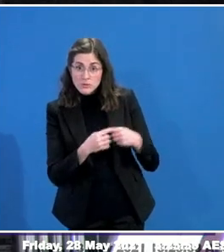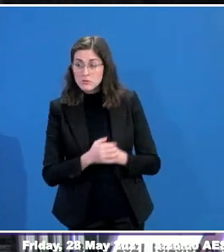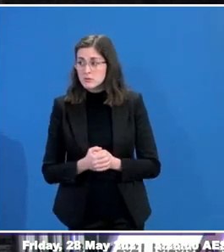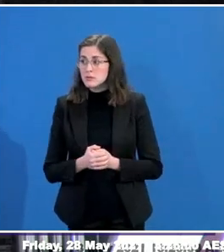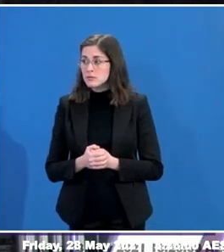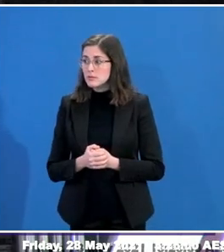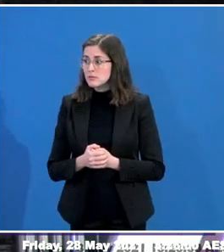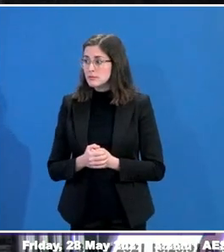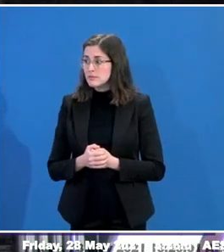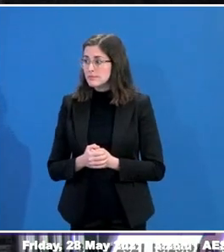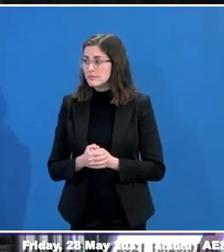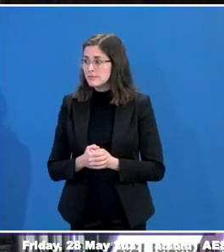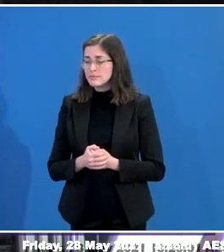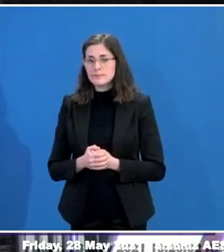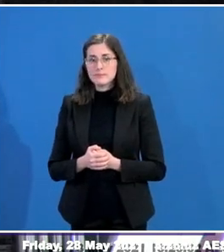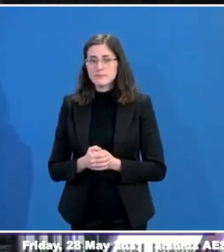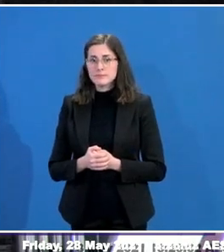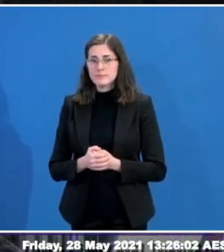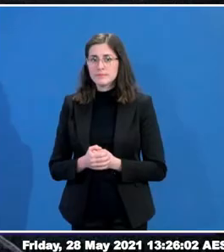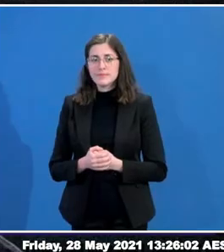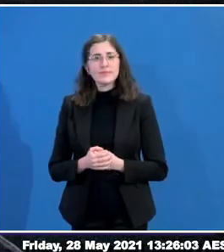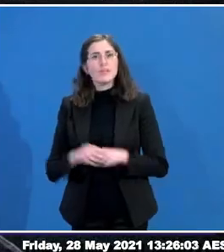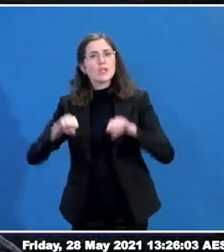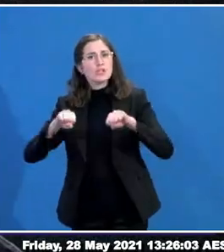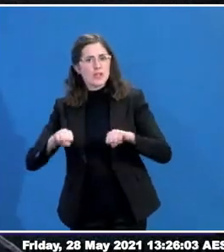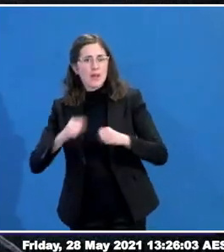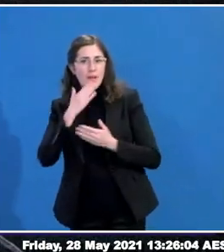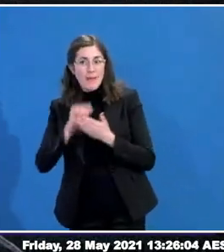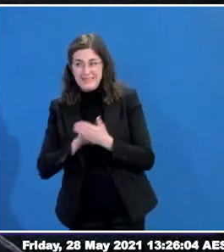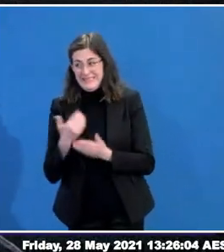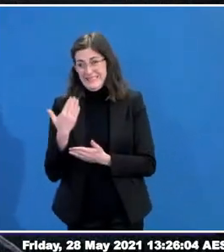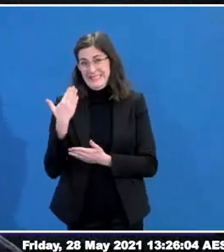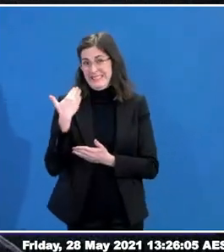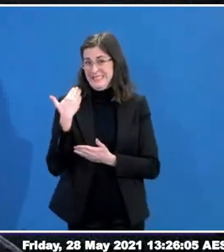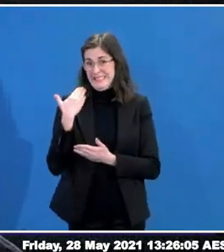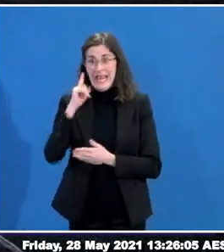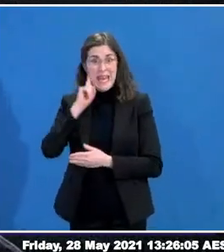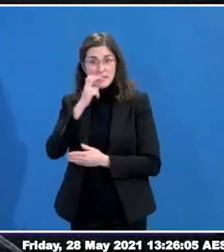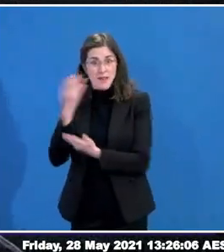These are all quite late provided, I'm Extremely late, yes.